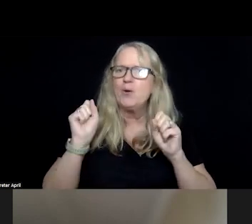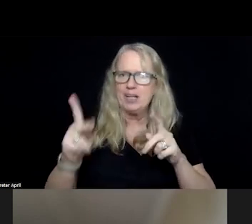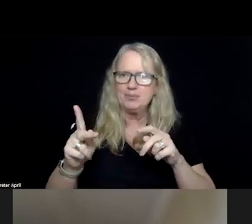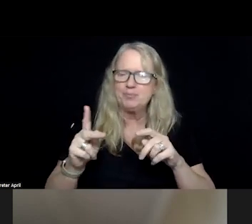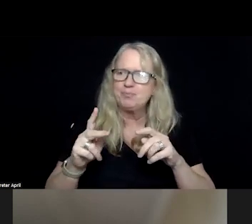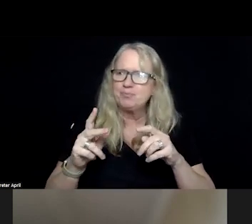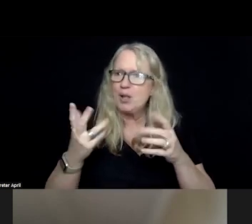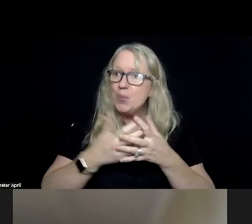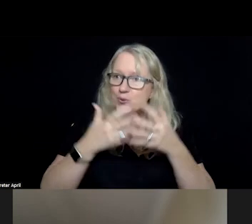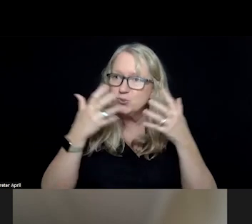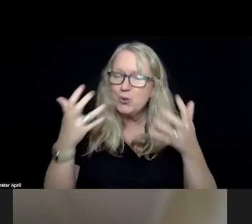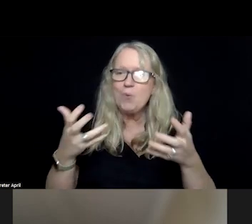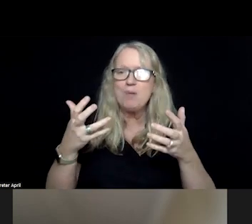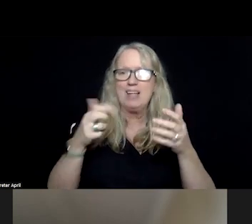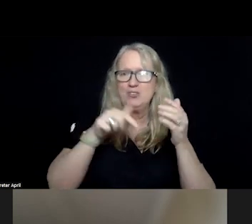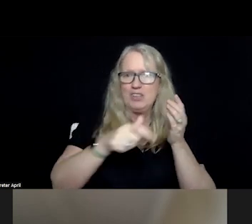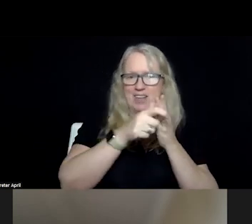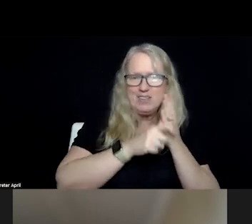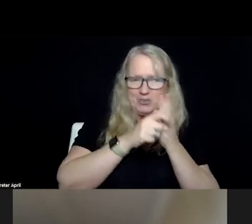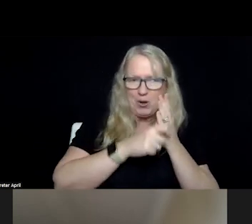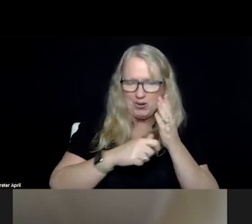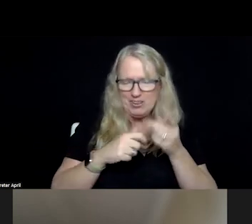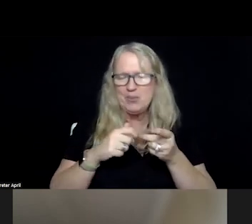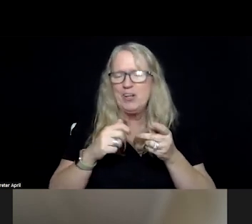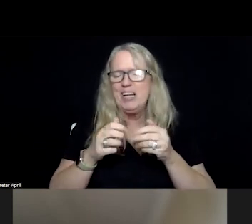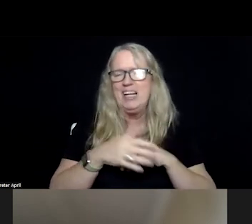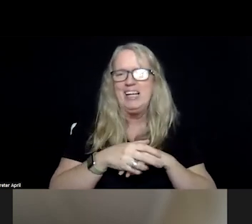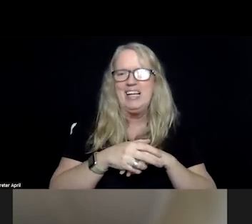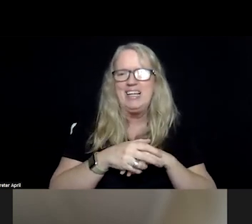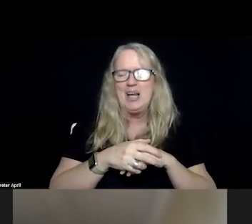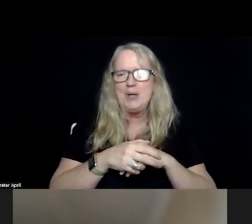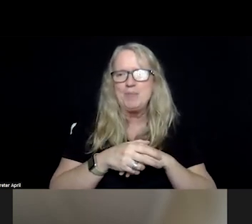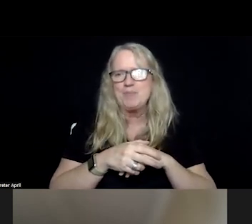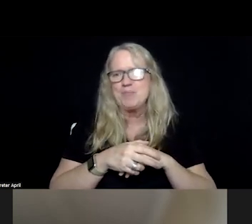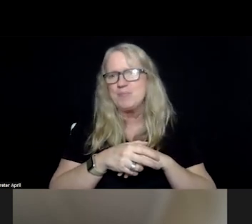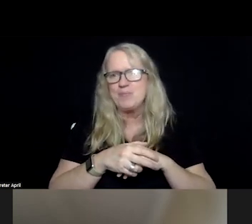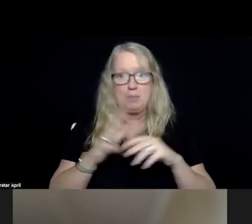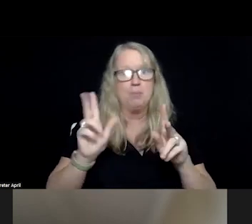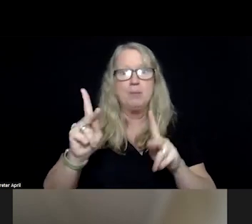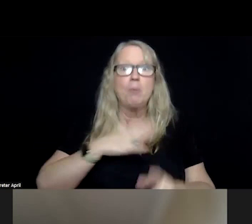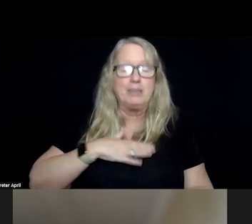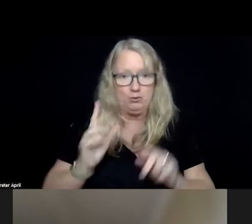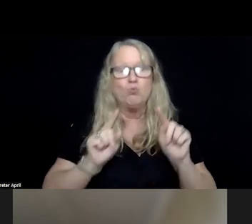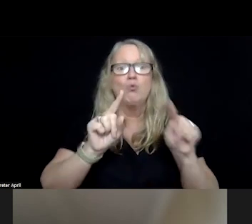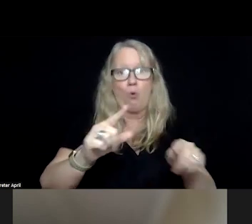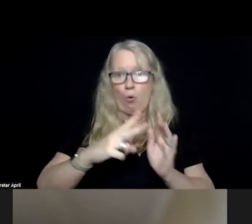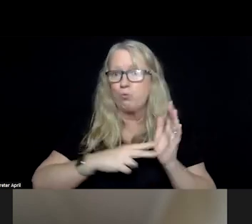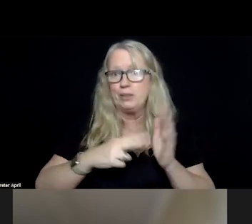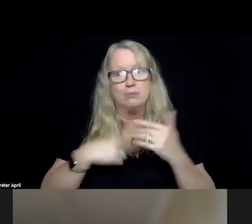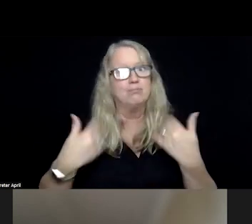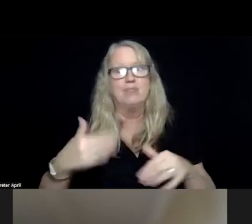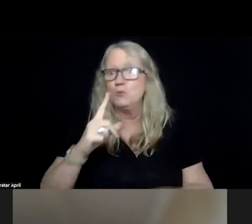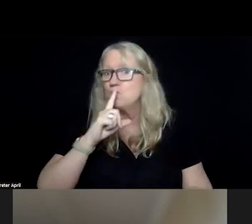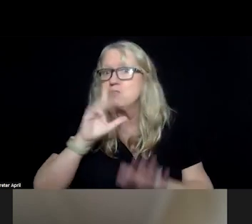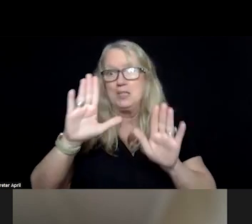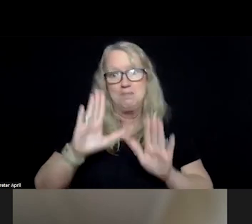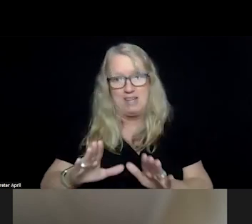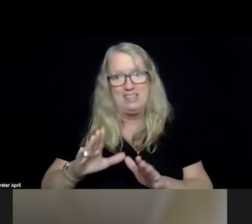SO MUCH IN THAT ARTICLE. PEOPLE, PLEASE READ THIS. IT IS AMAZING WHAT STEPHANIE FOUND.